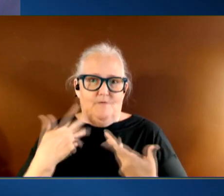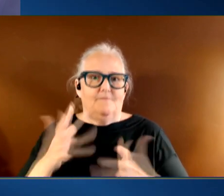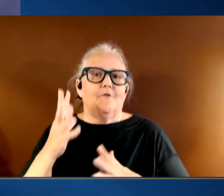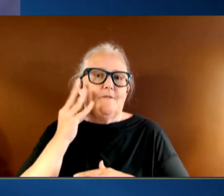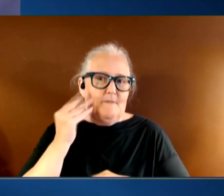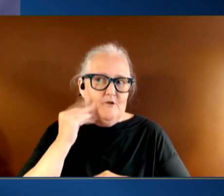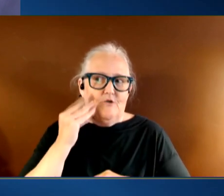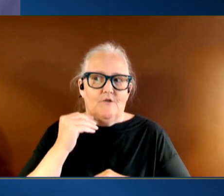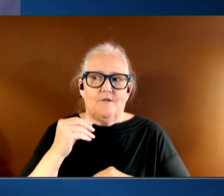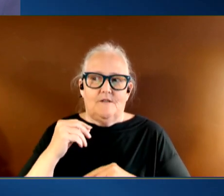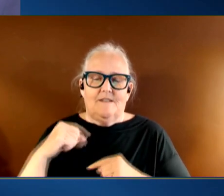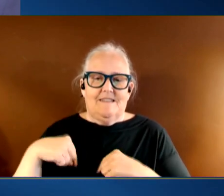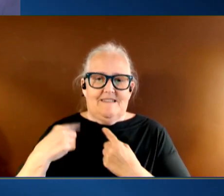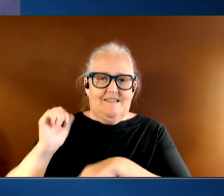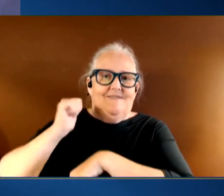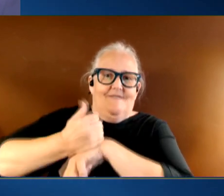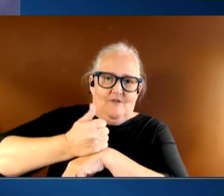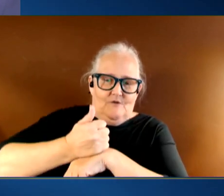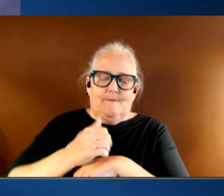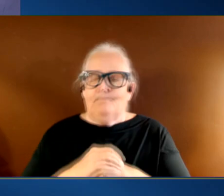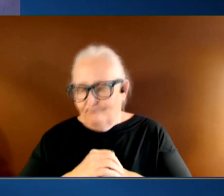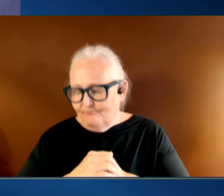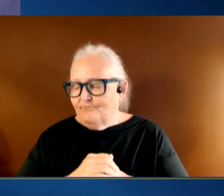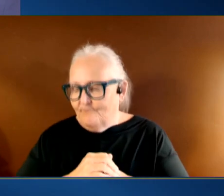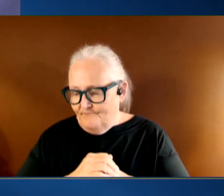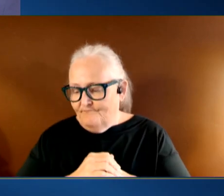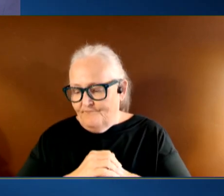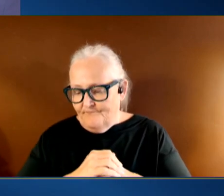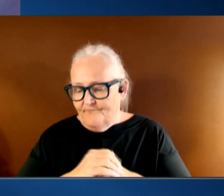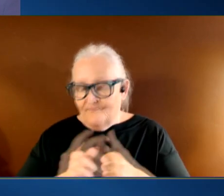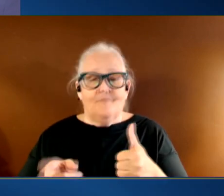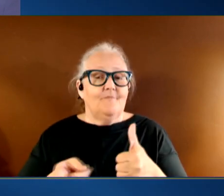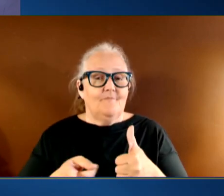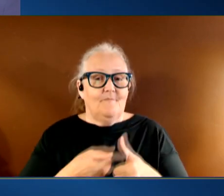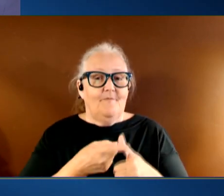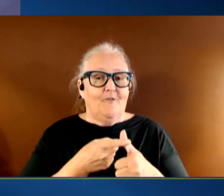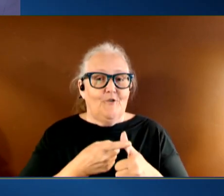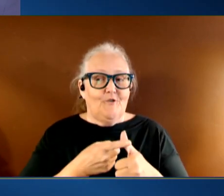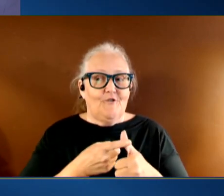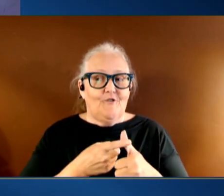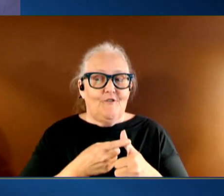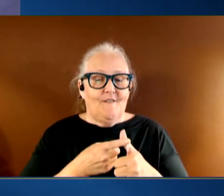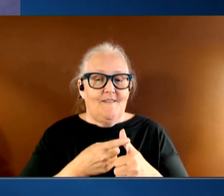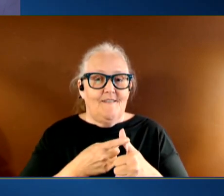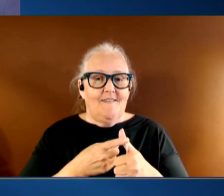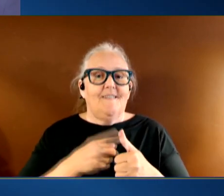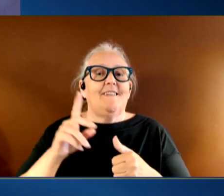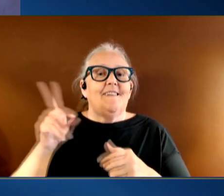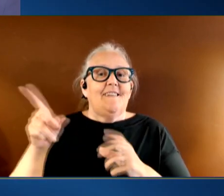founded. The first was actually sponsored by the Department of Health and Human Services.